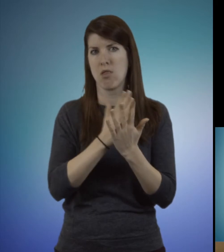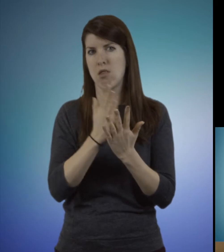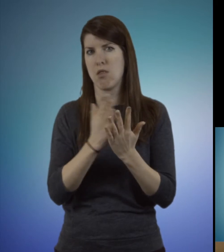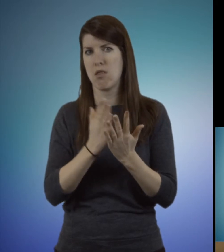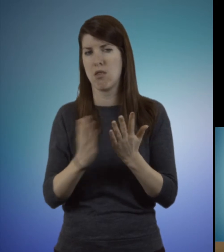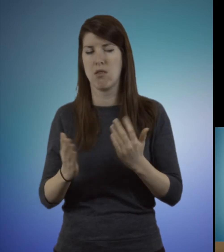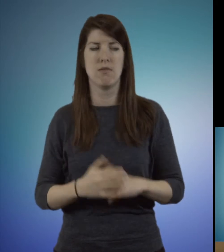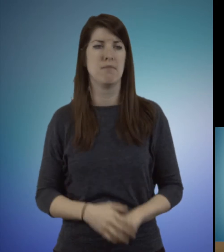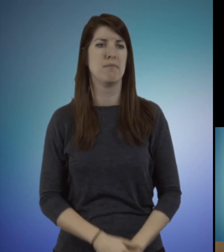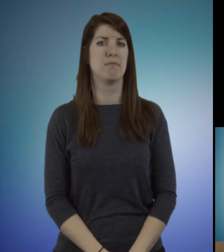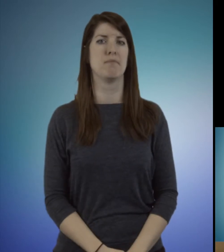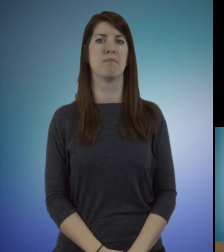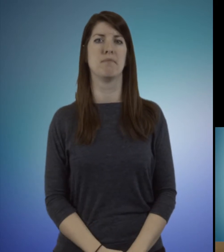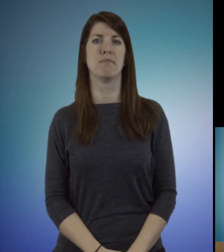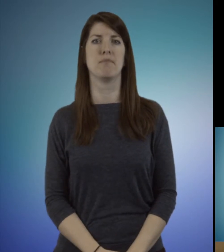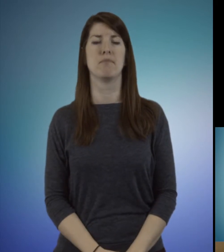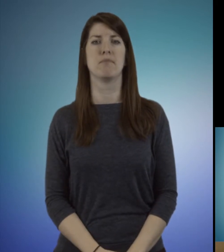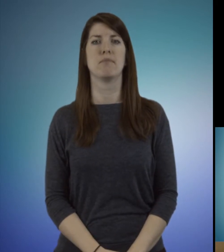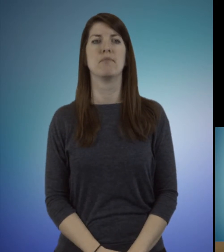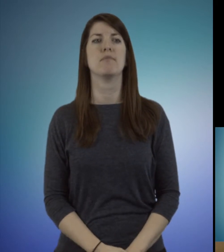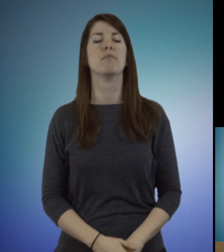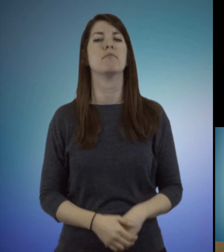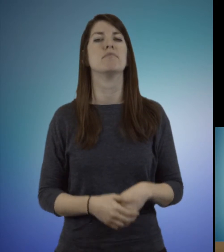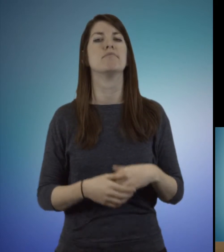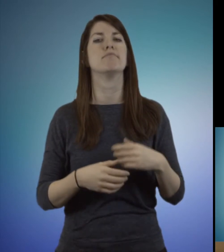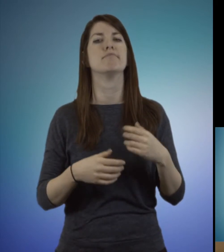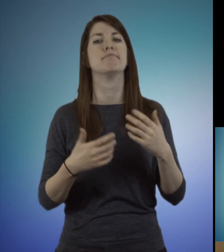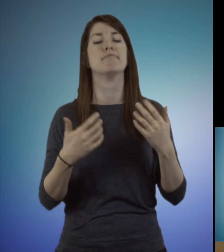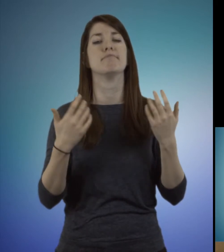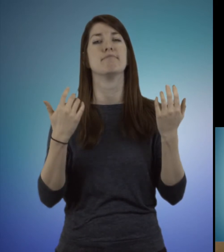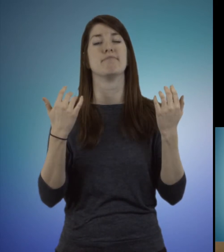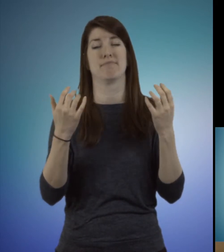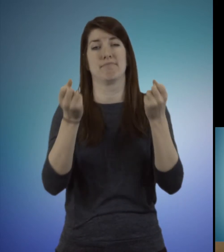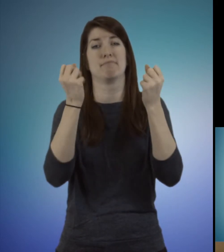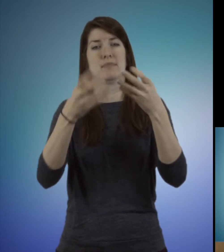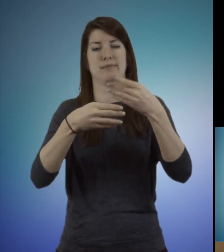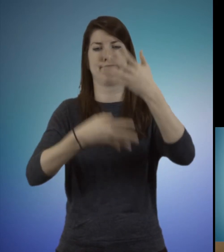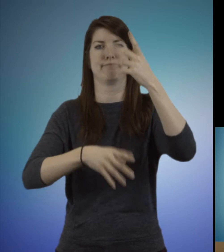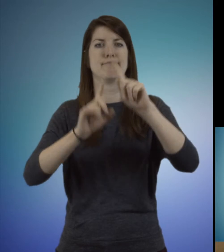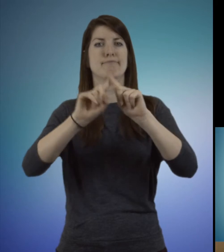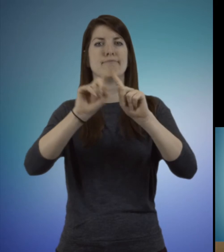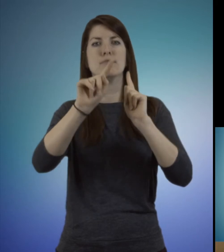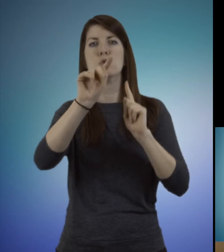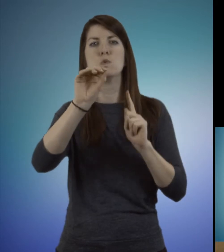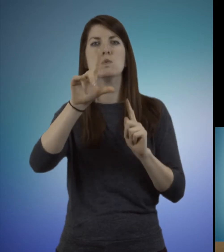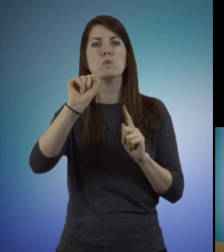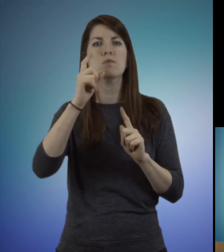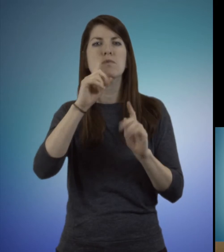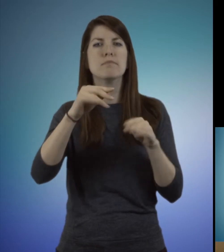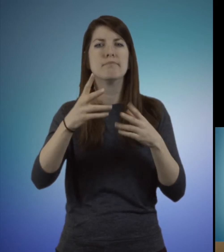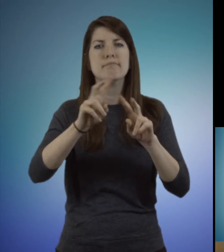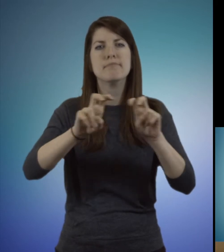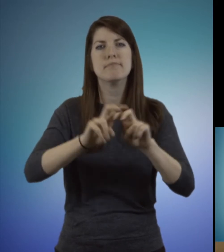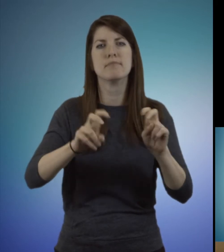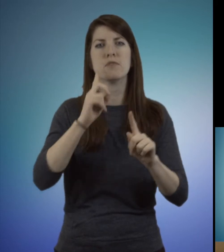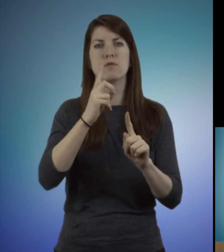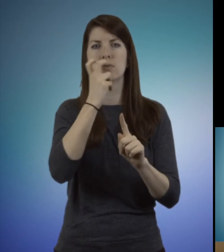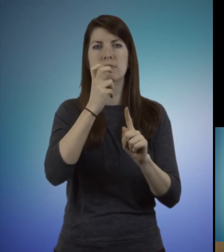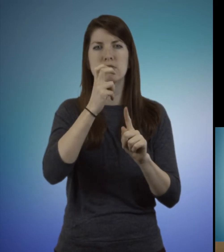There are many different assessment tools that may be used when providing a speech and language evaluation for your child.